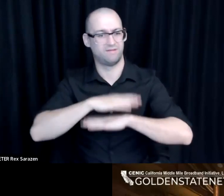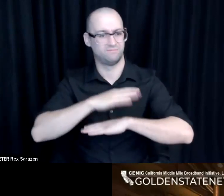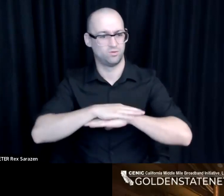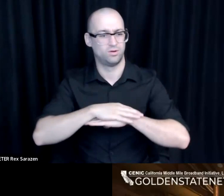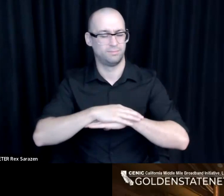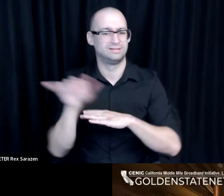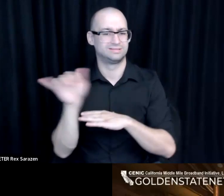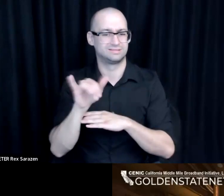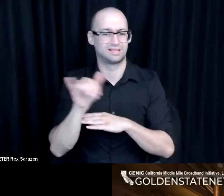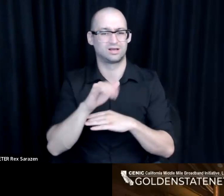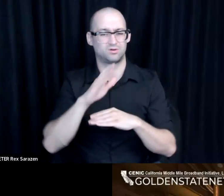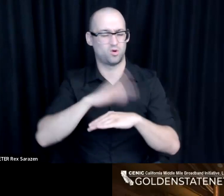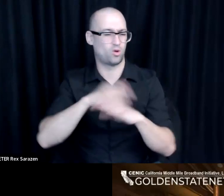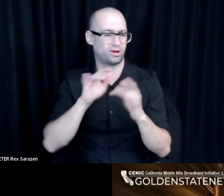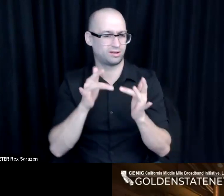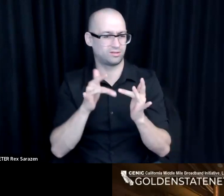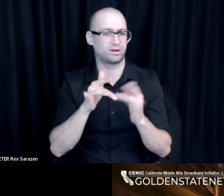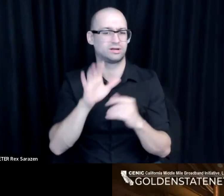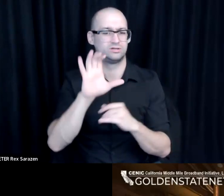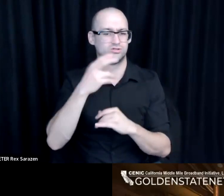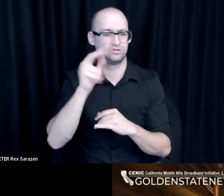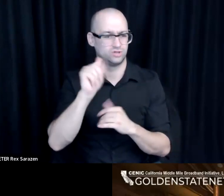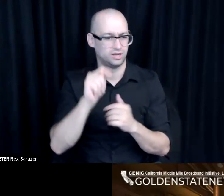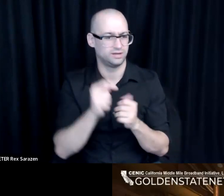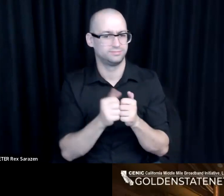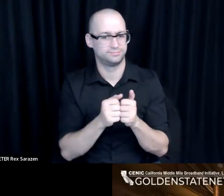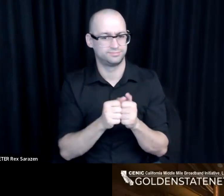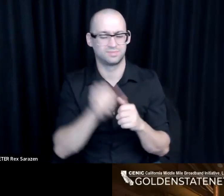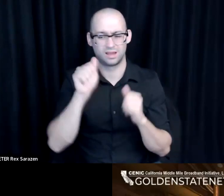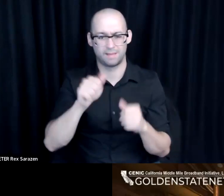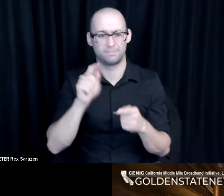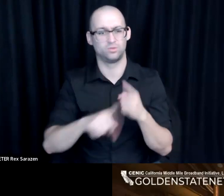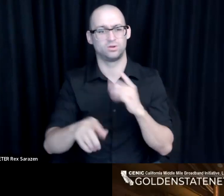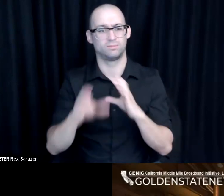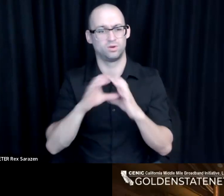and they are able to communicate with each other throughout the year about different issues. Hey,